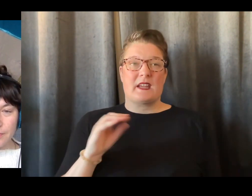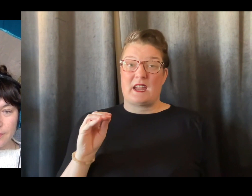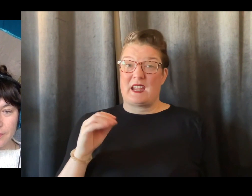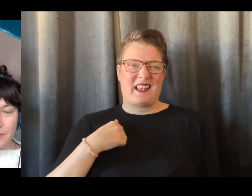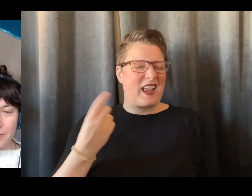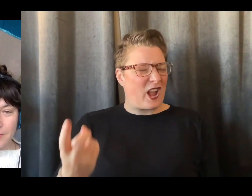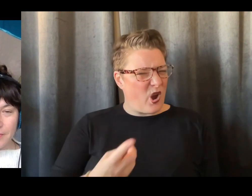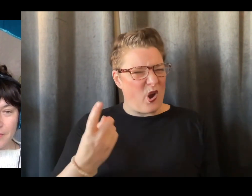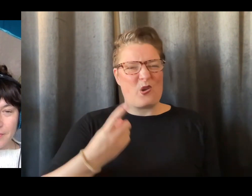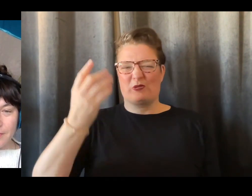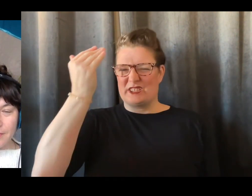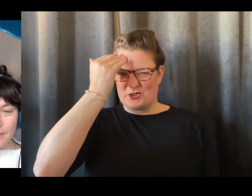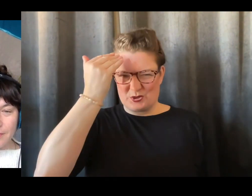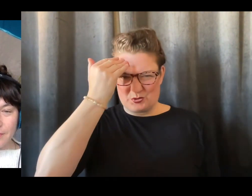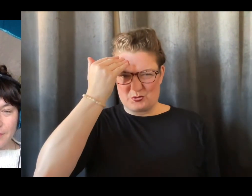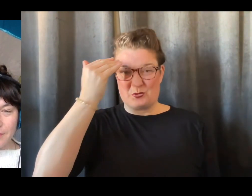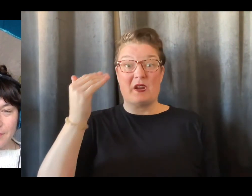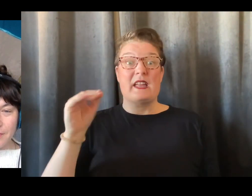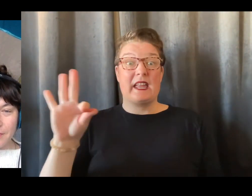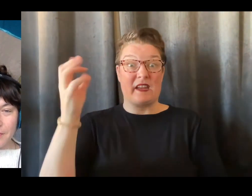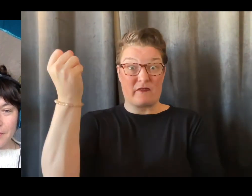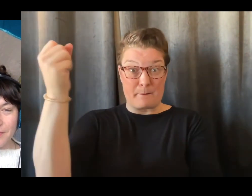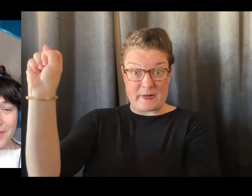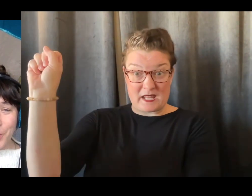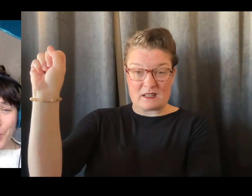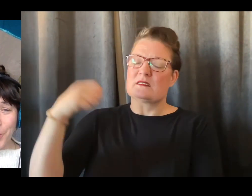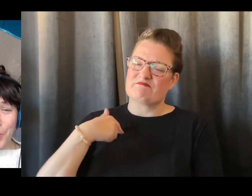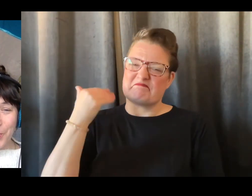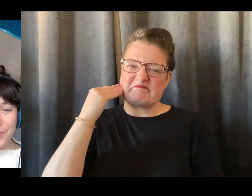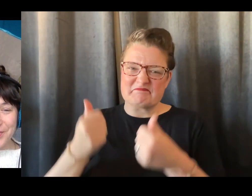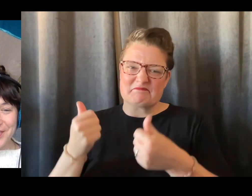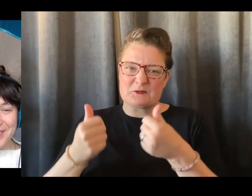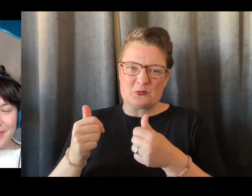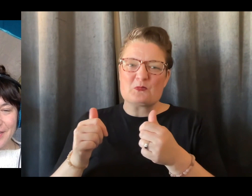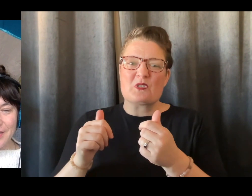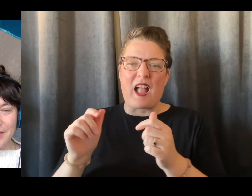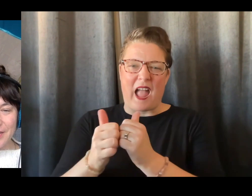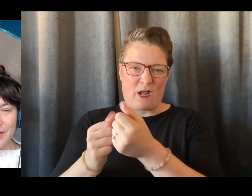of a picket line to stand on and never to cross one, and that was being Jewish. Rebekah and Nomy: Mm.